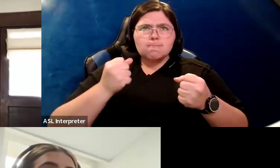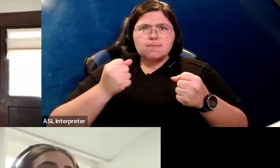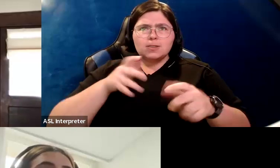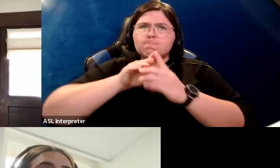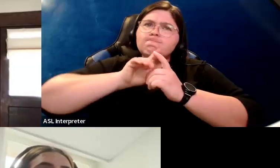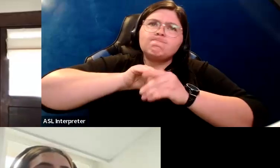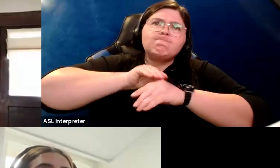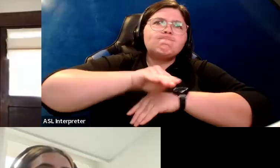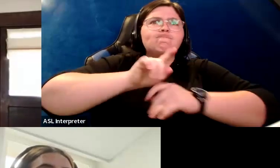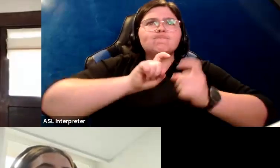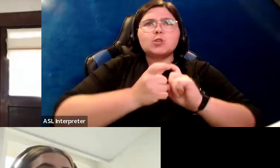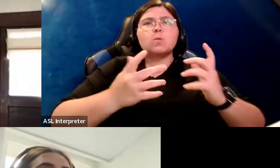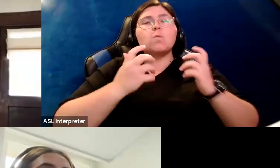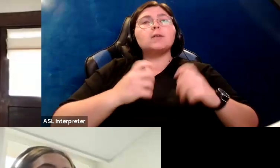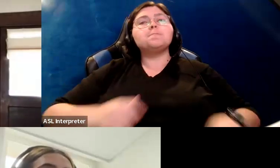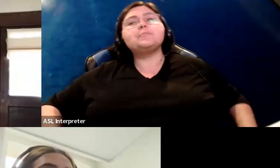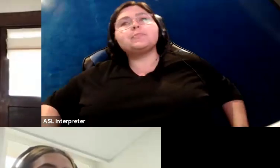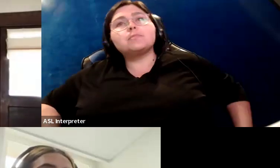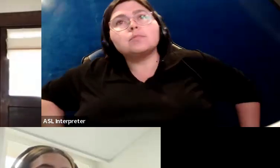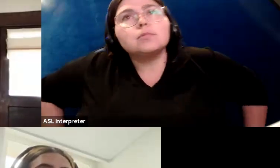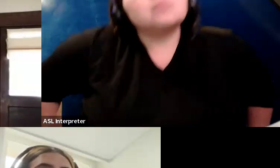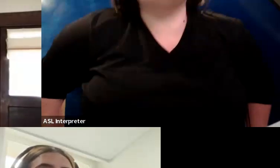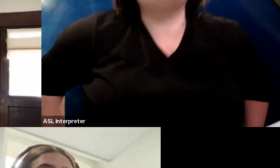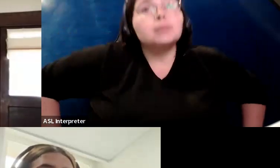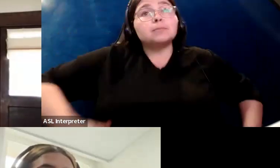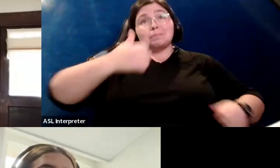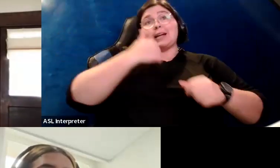My perspective as both an end user and a developer